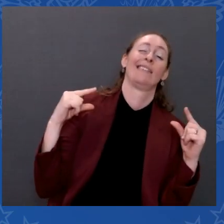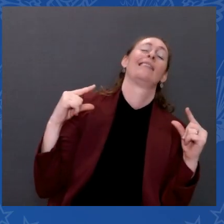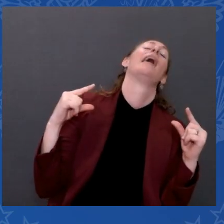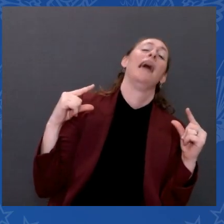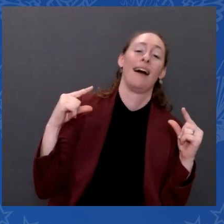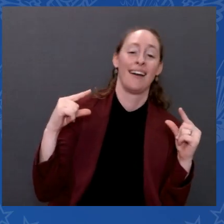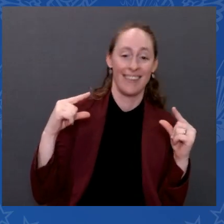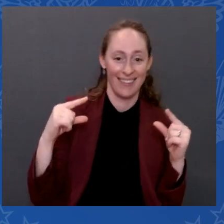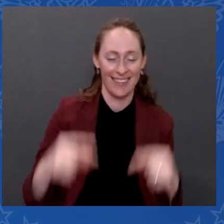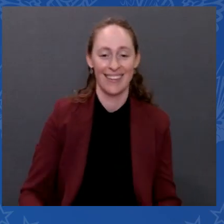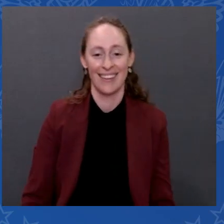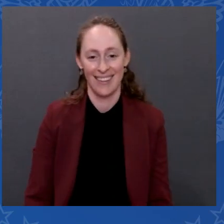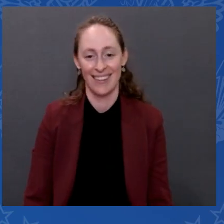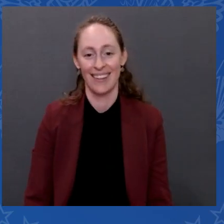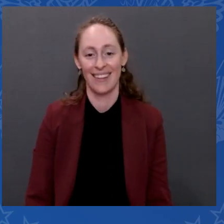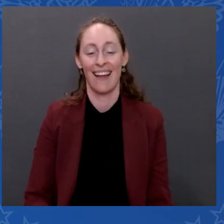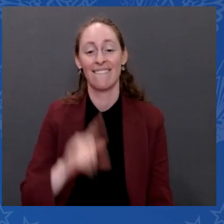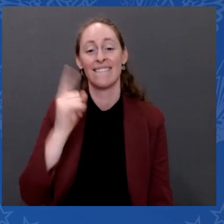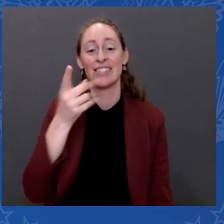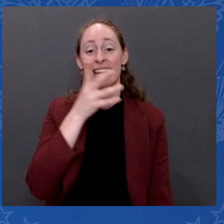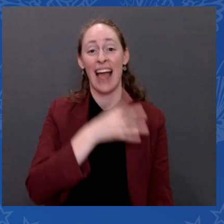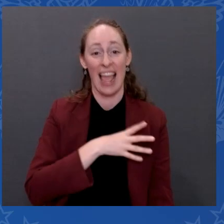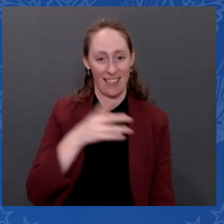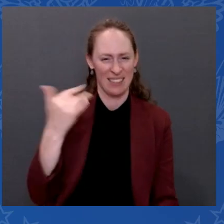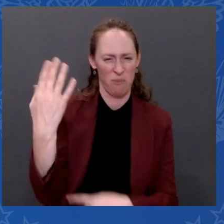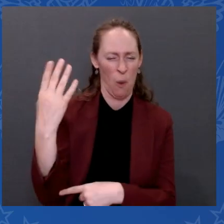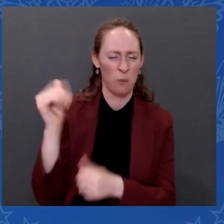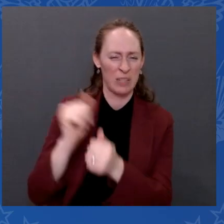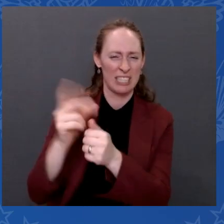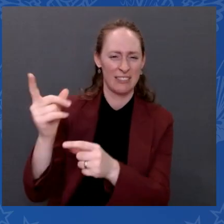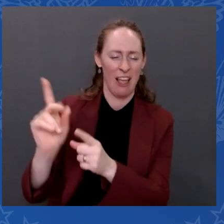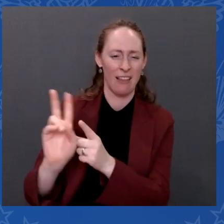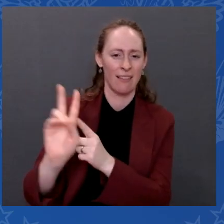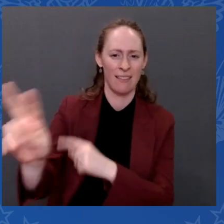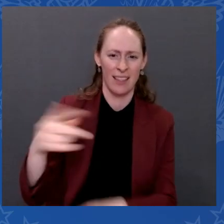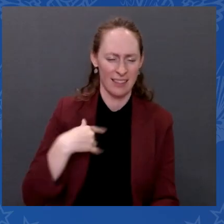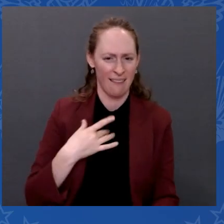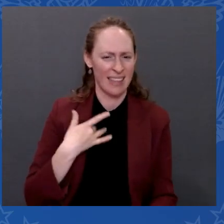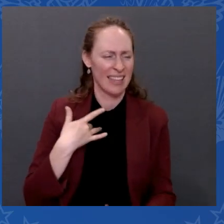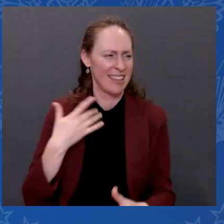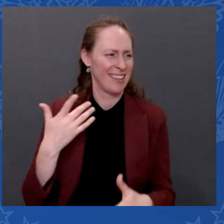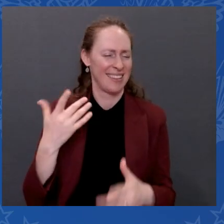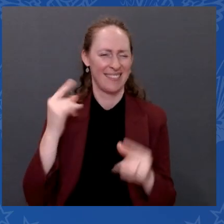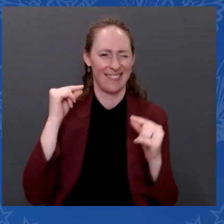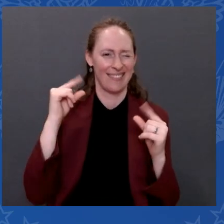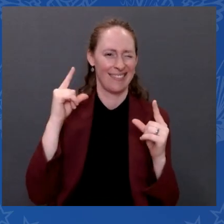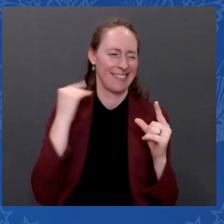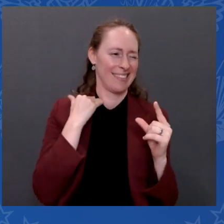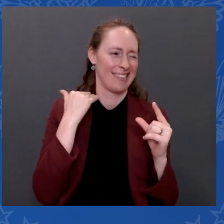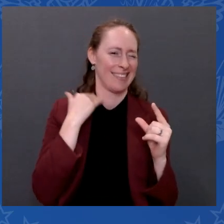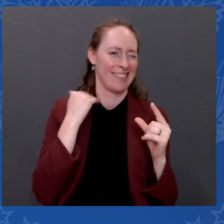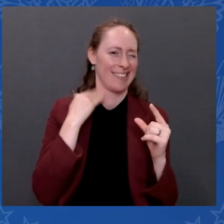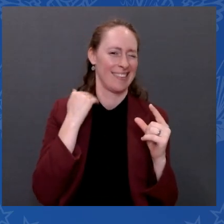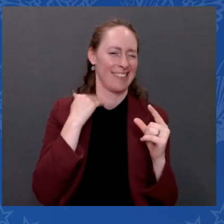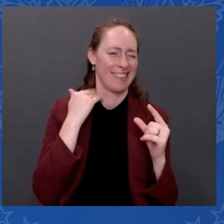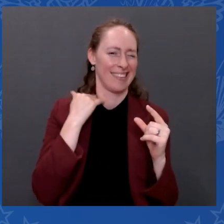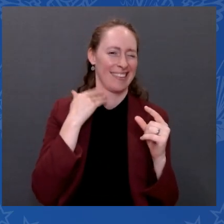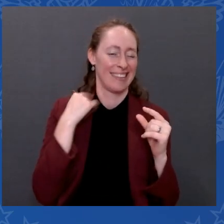And so, I felt this nuzzle of my dog's nose against my chest about five minutes to 7:00. So -- no, but it is -- I'm feeling good.